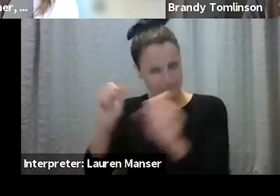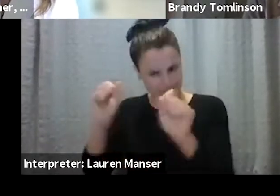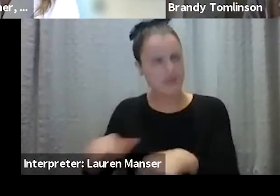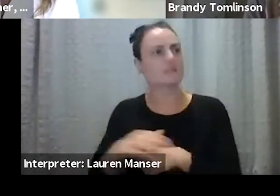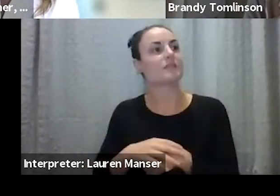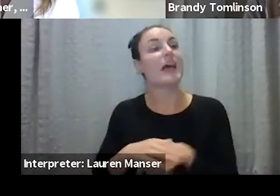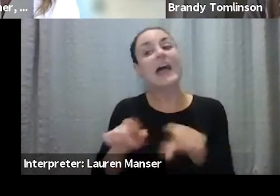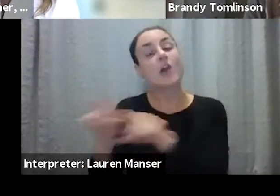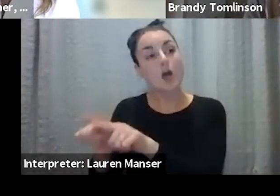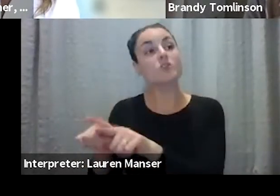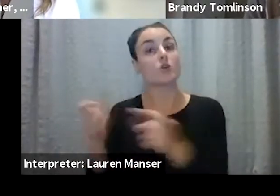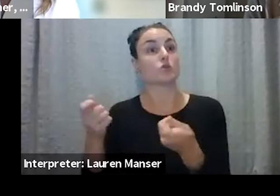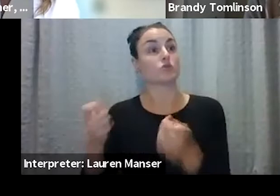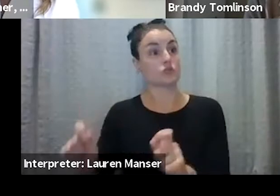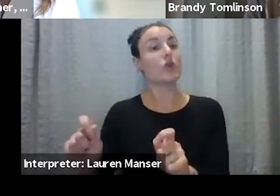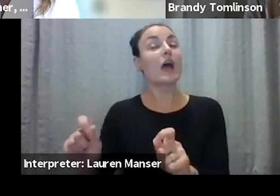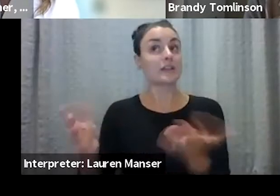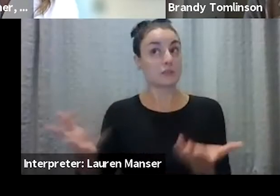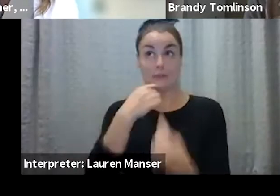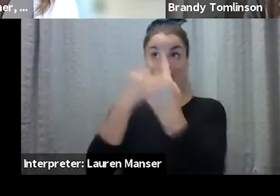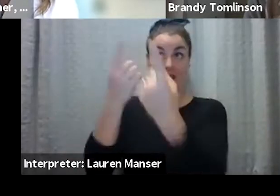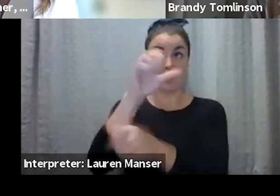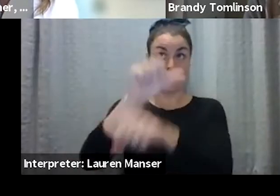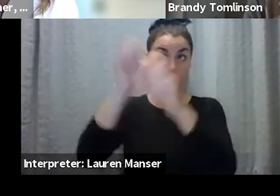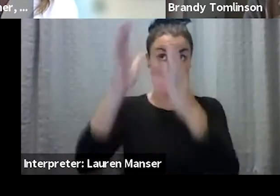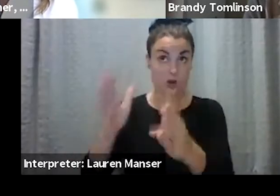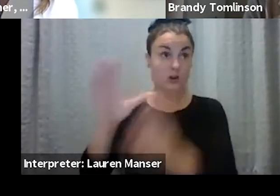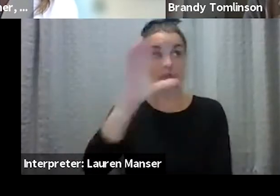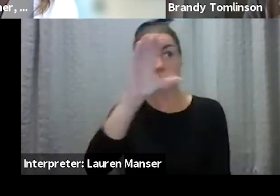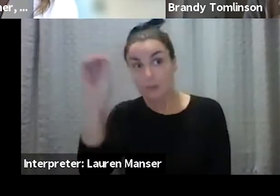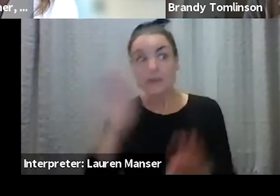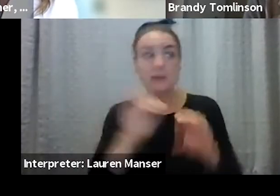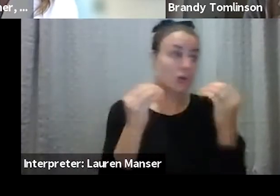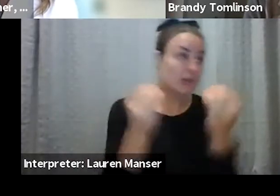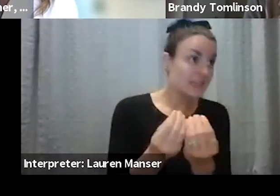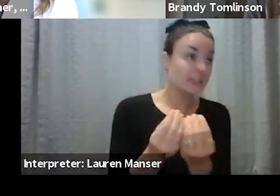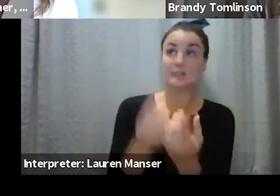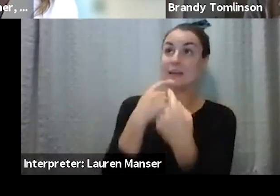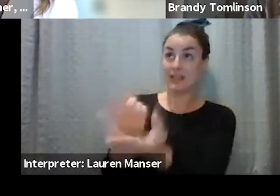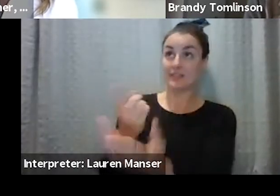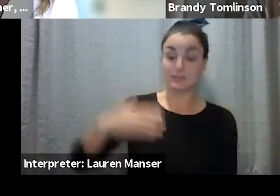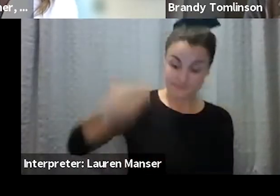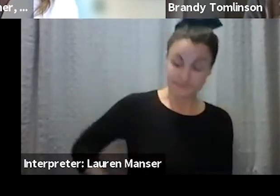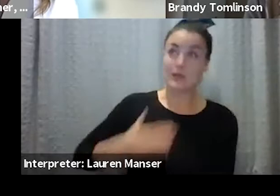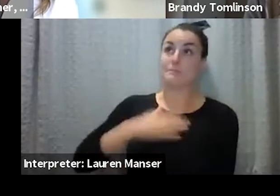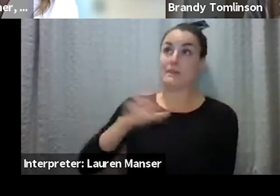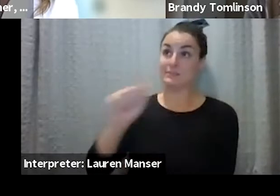by holding employers accountable, and by disclosing disabilities and asking for the accommodations that they need